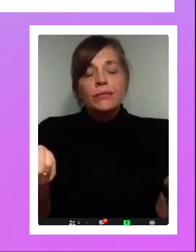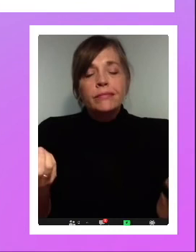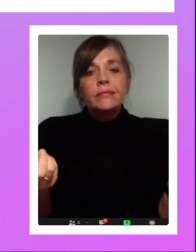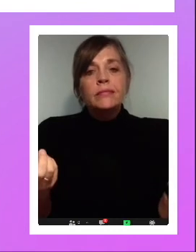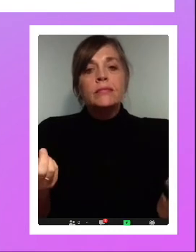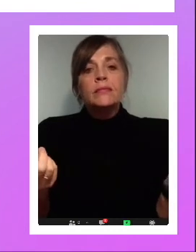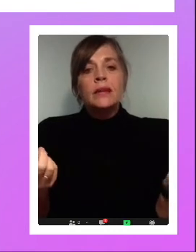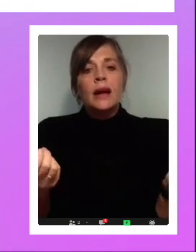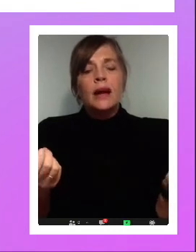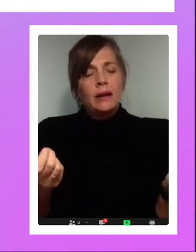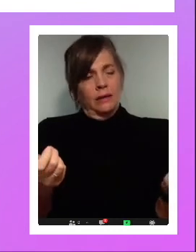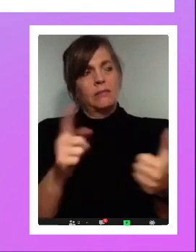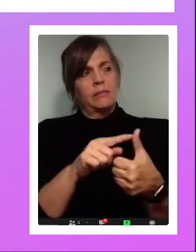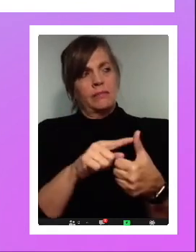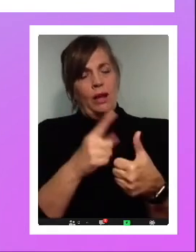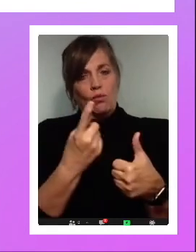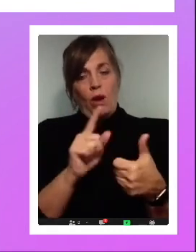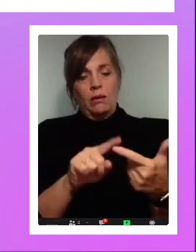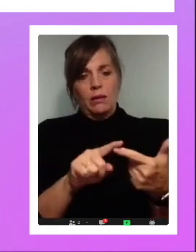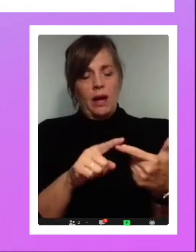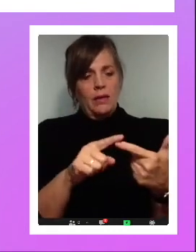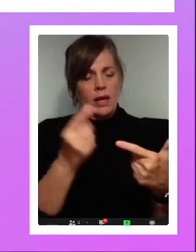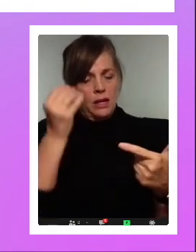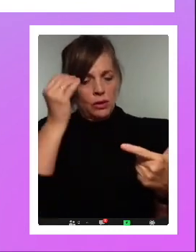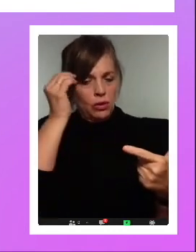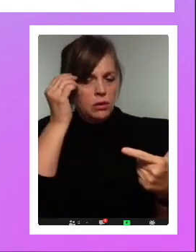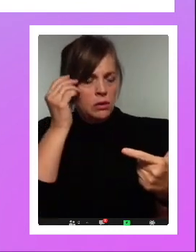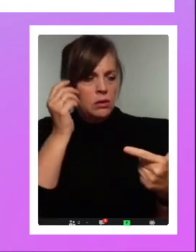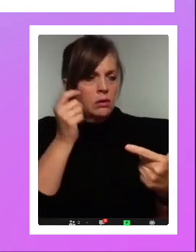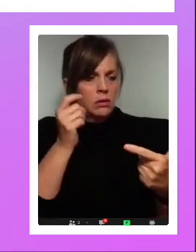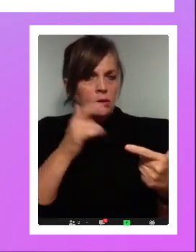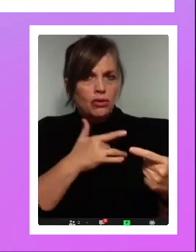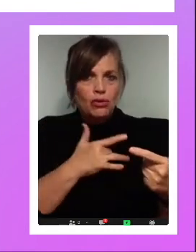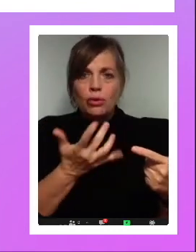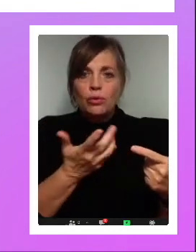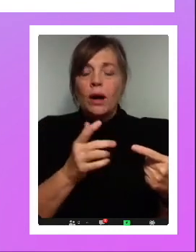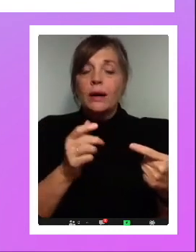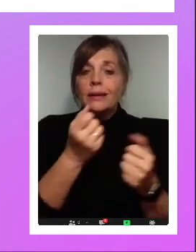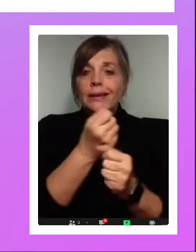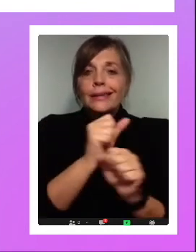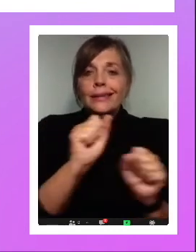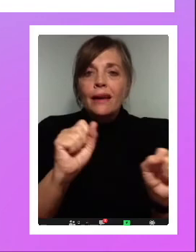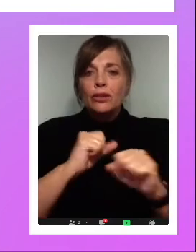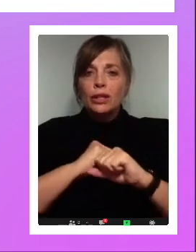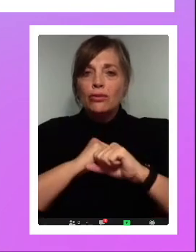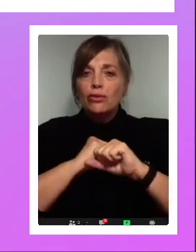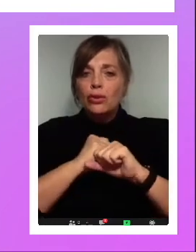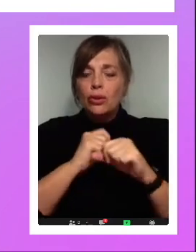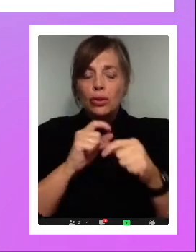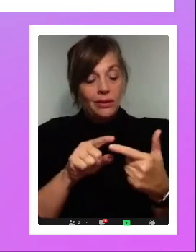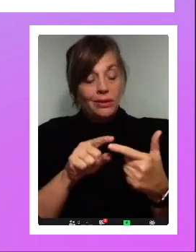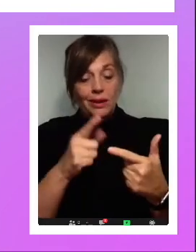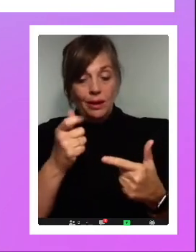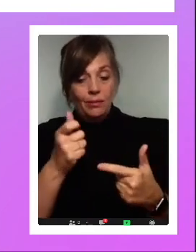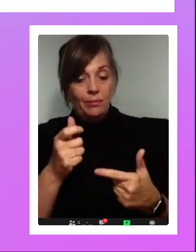about safety and security because often these devices are not very expensive.